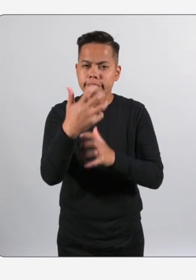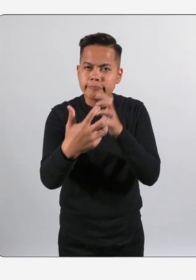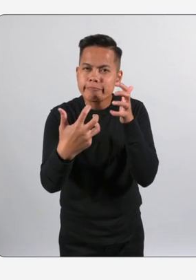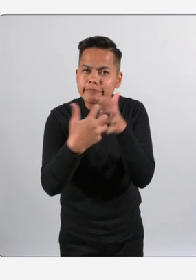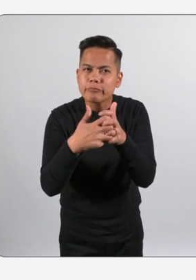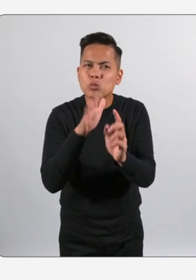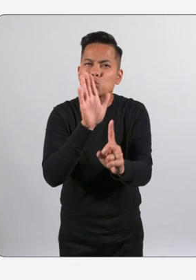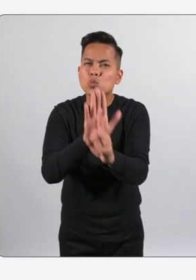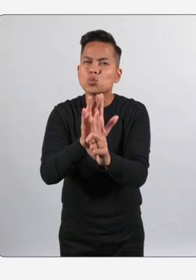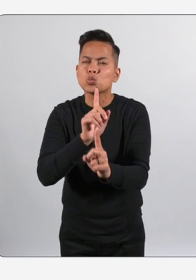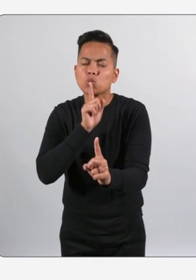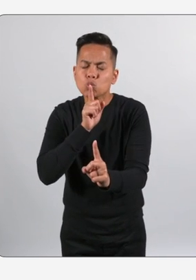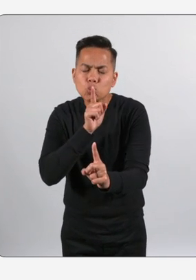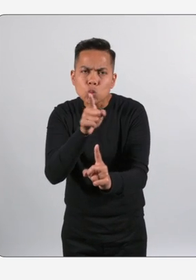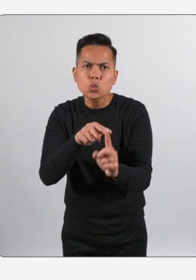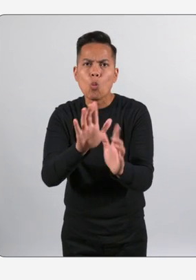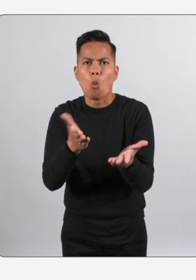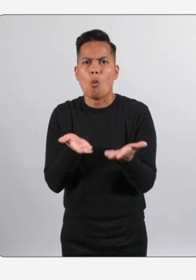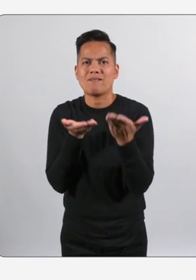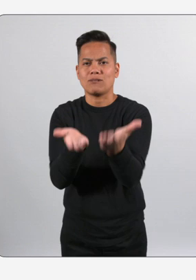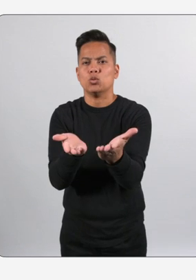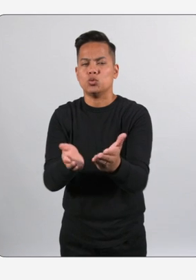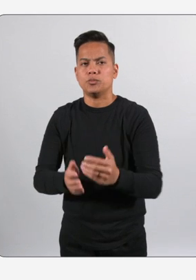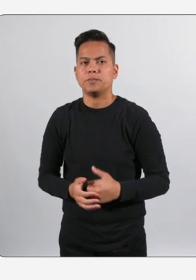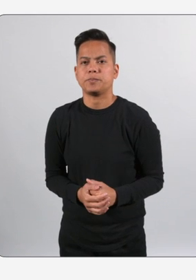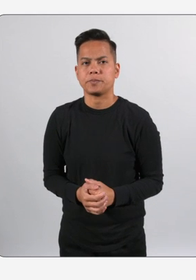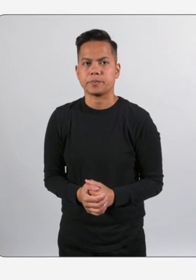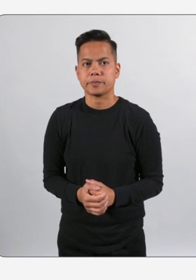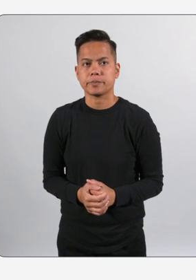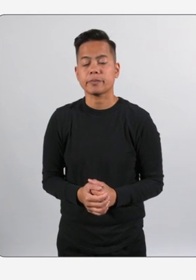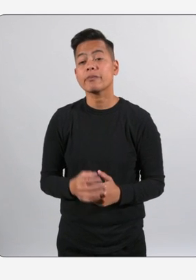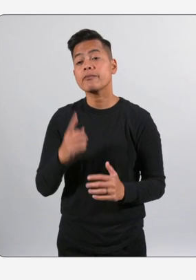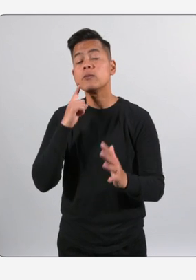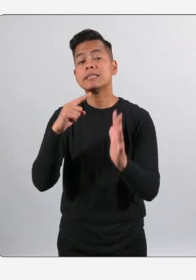staying true to your offering. For example, if a consumer